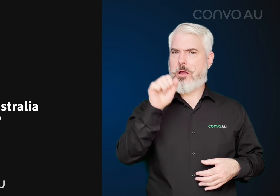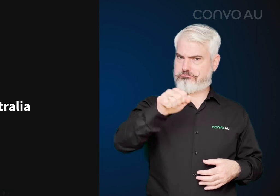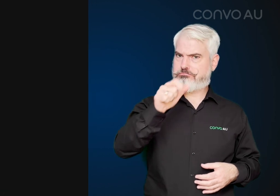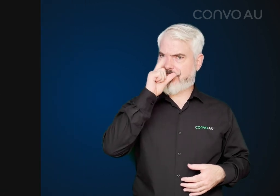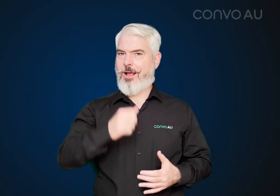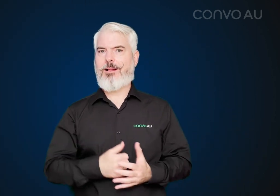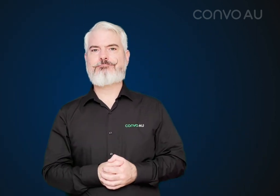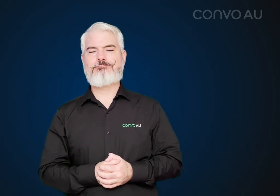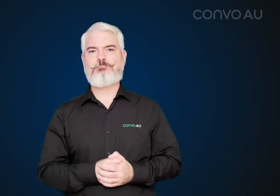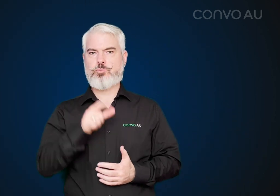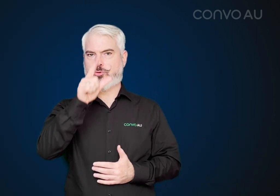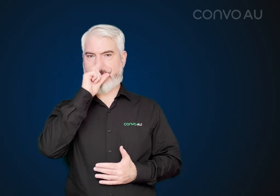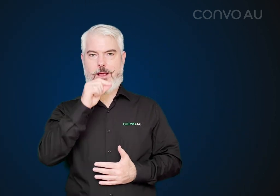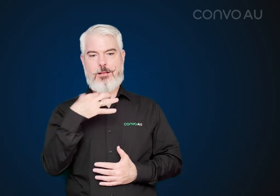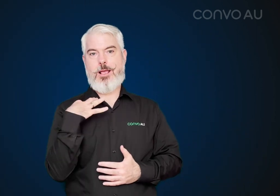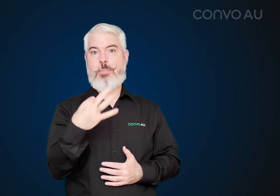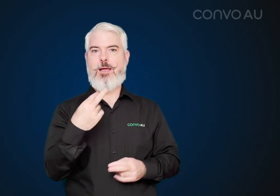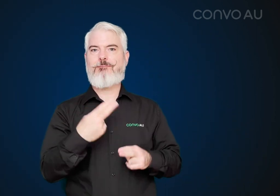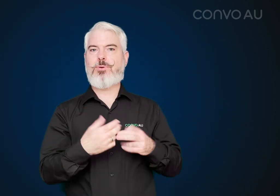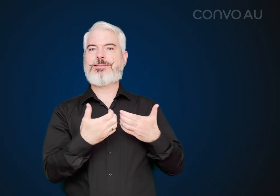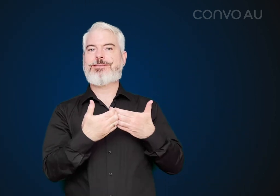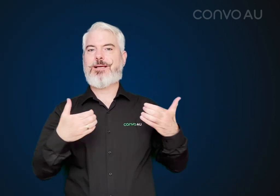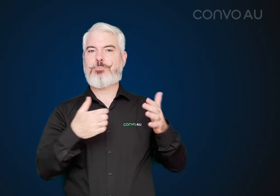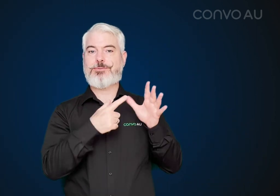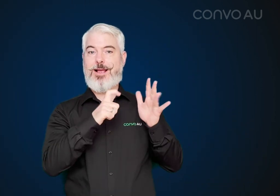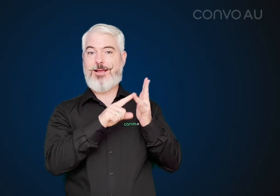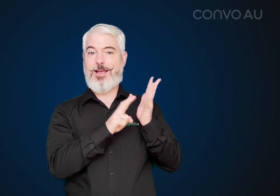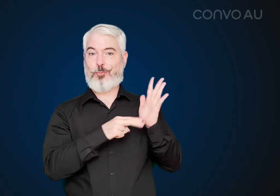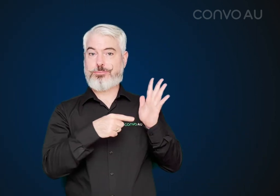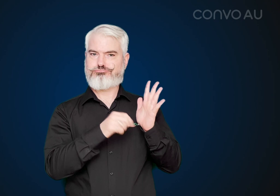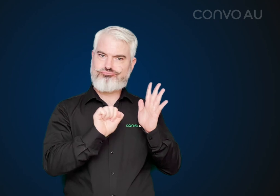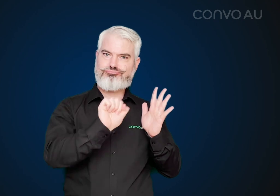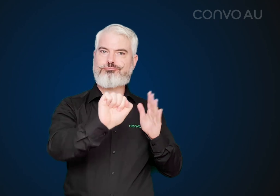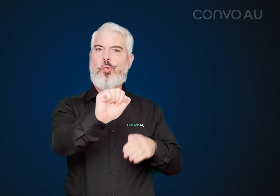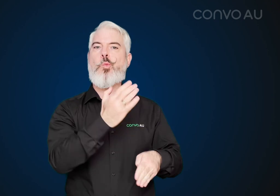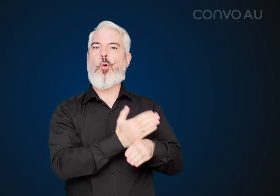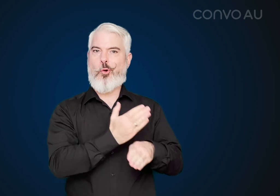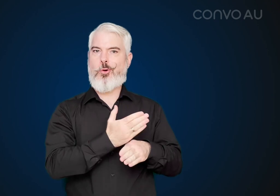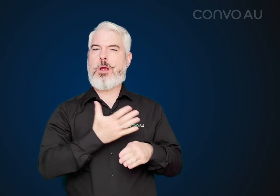Yes, you can sign up for a separate account for work